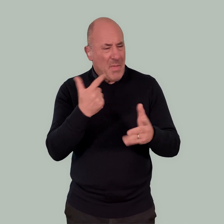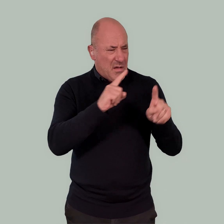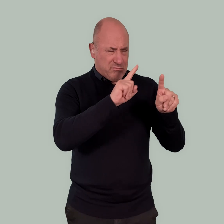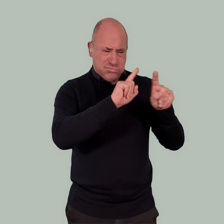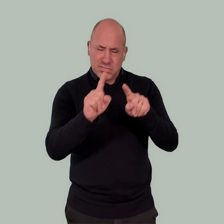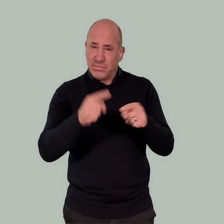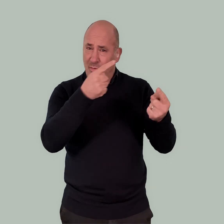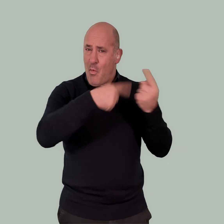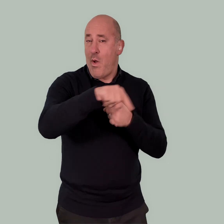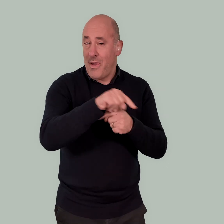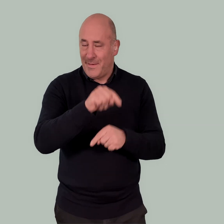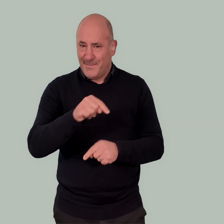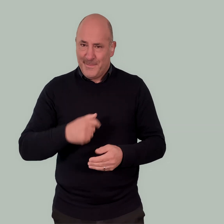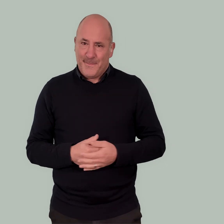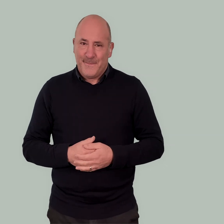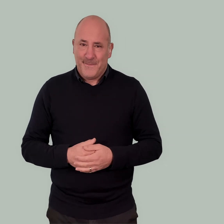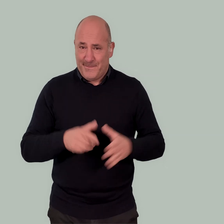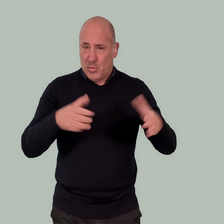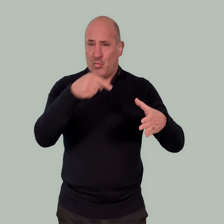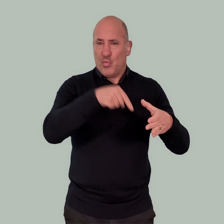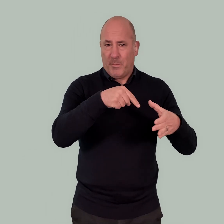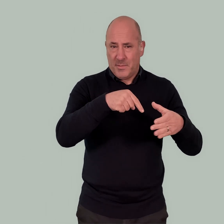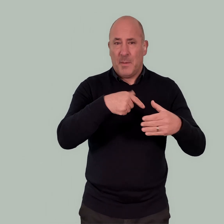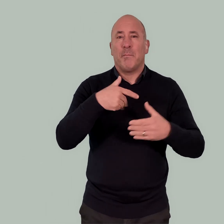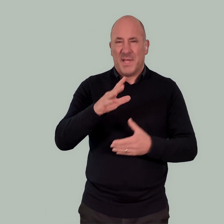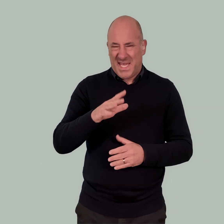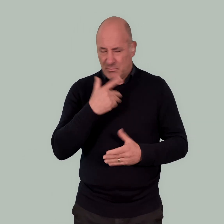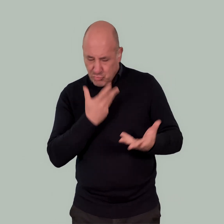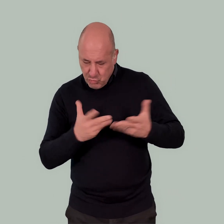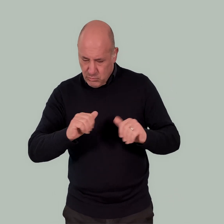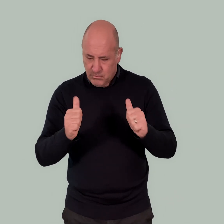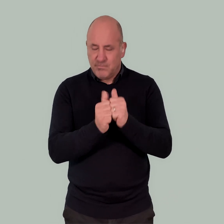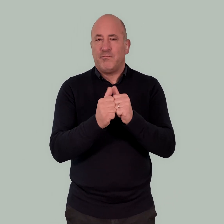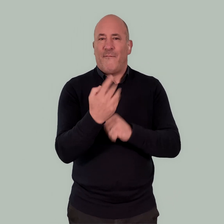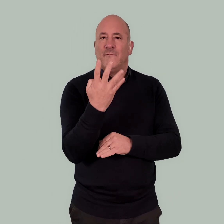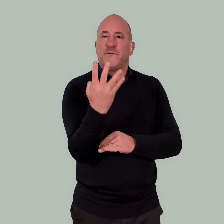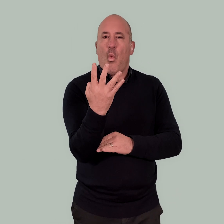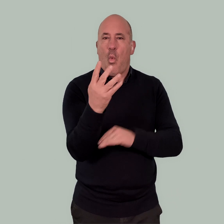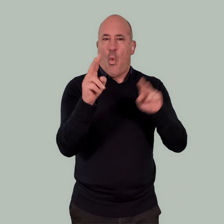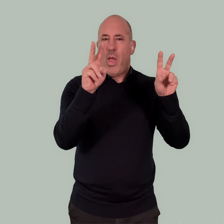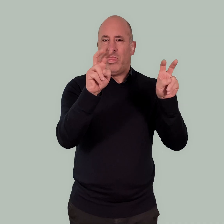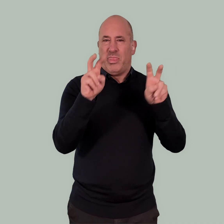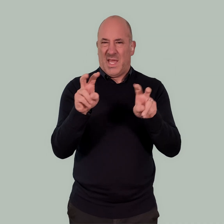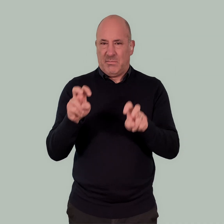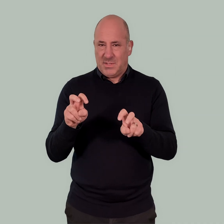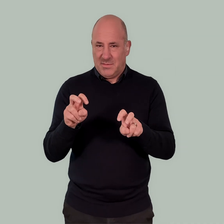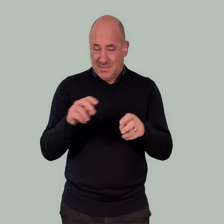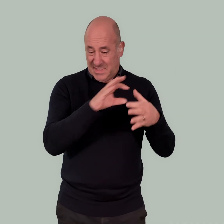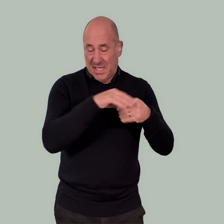and diverse characteristics. The steering group has shaped the four themes that are the focus